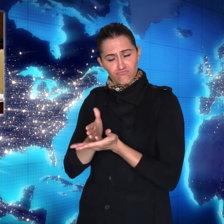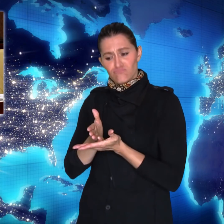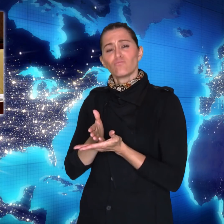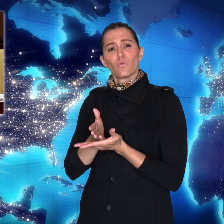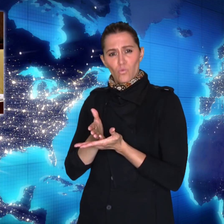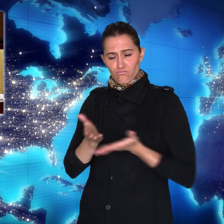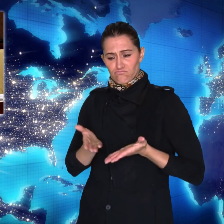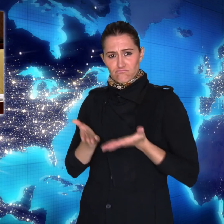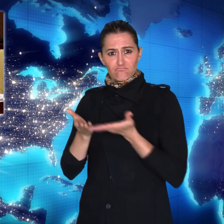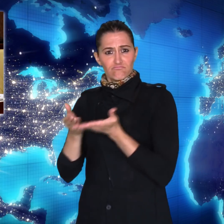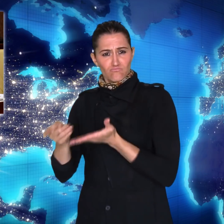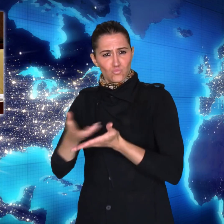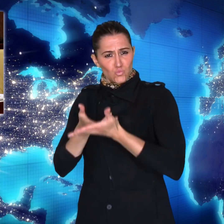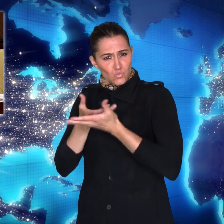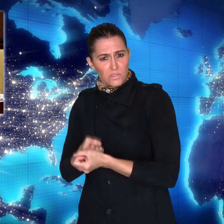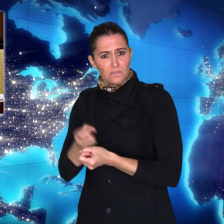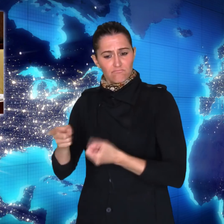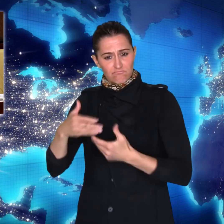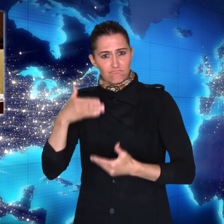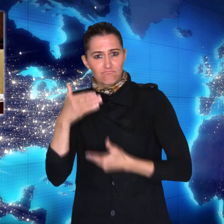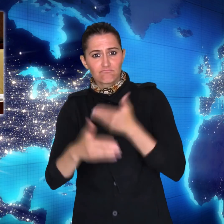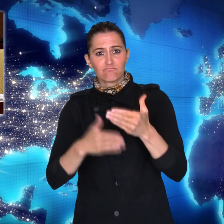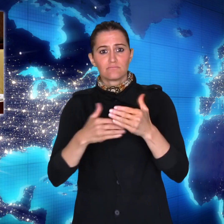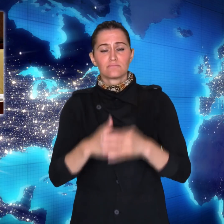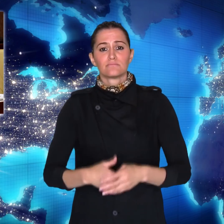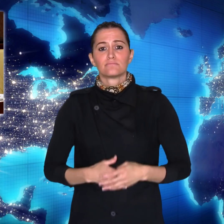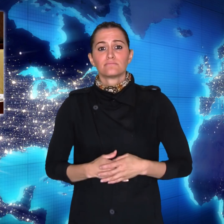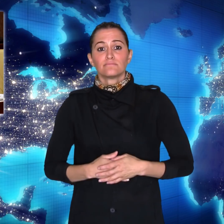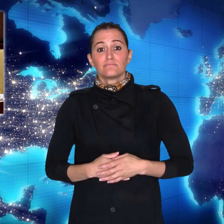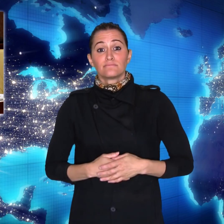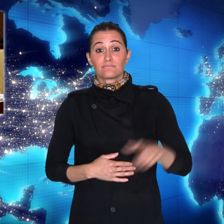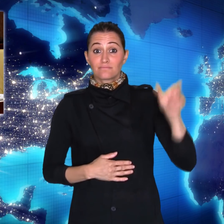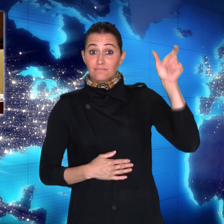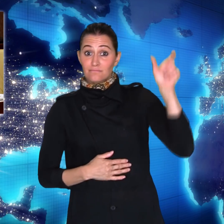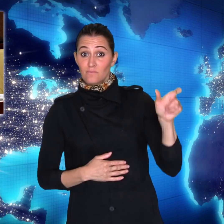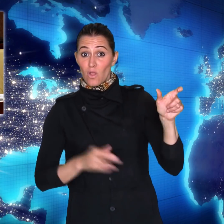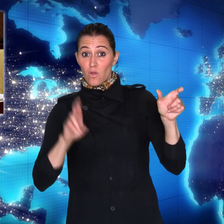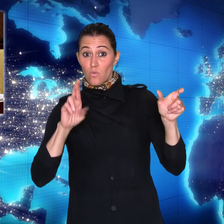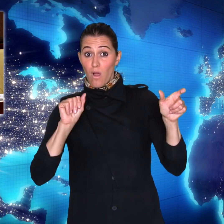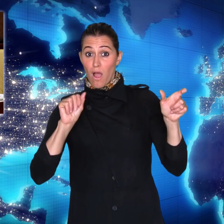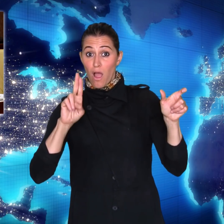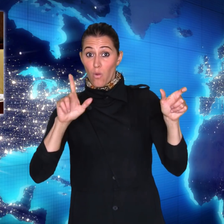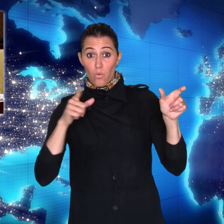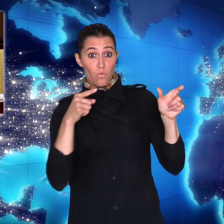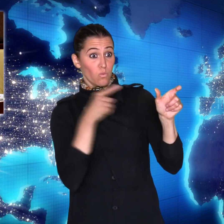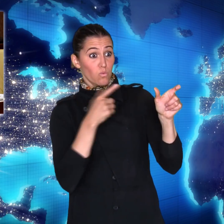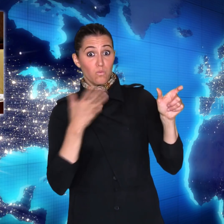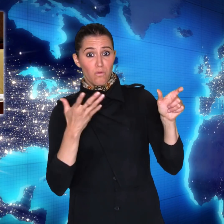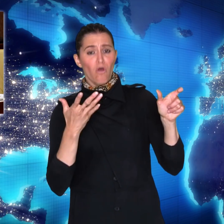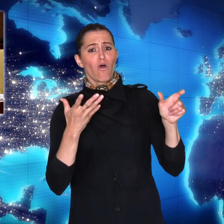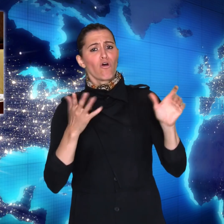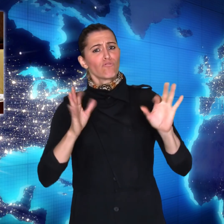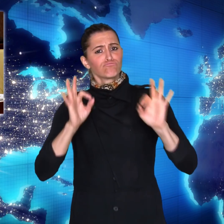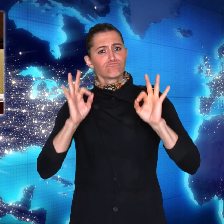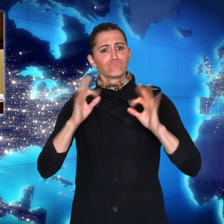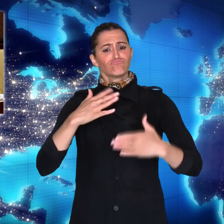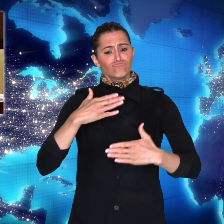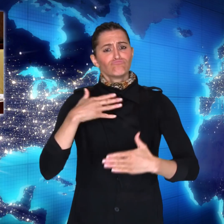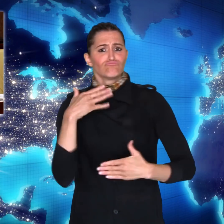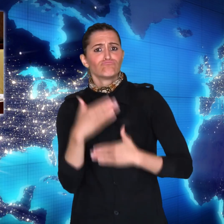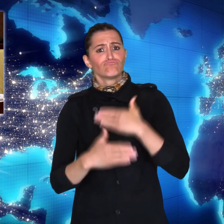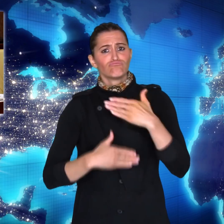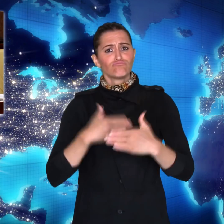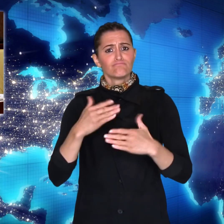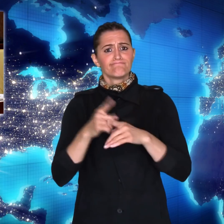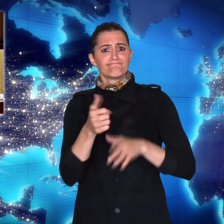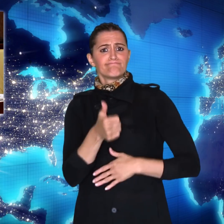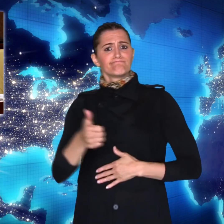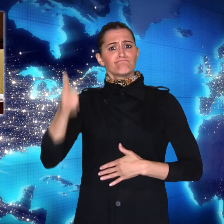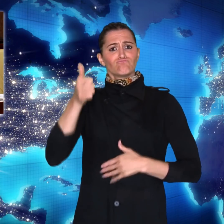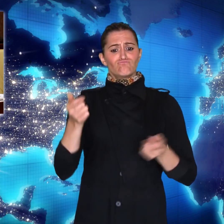head of the Communist Party and